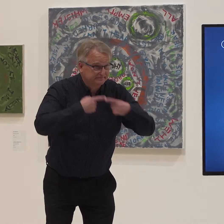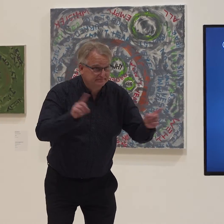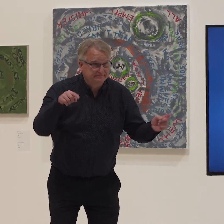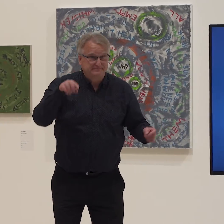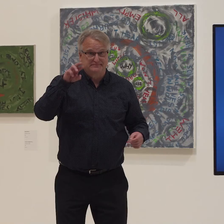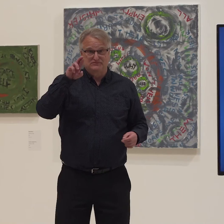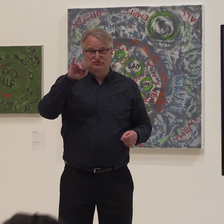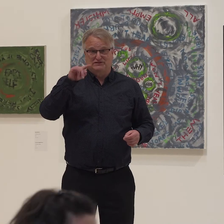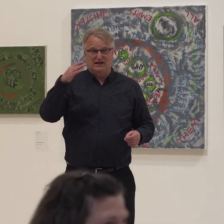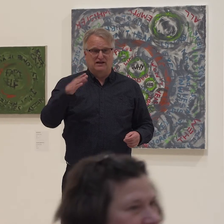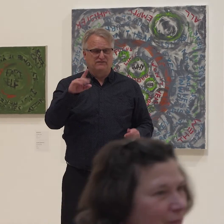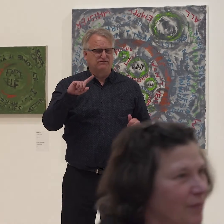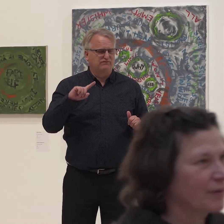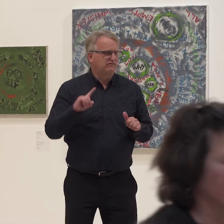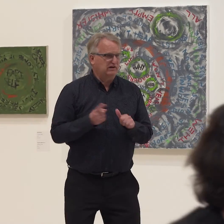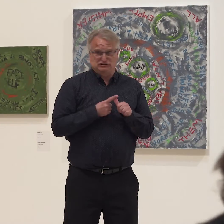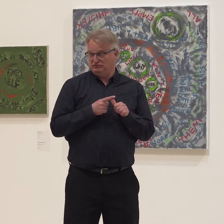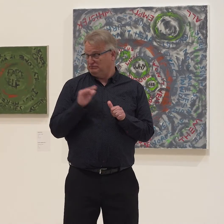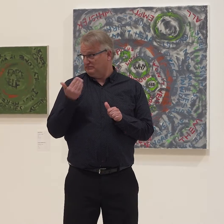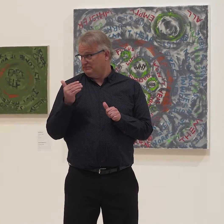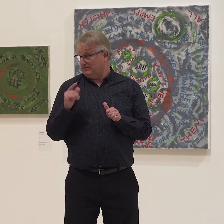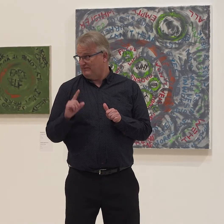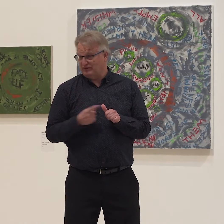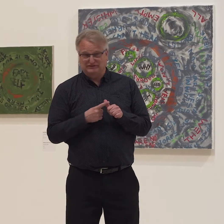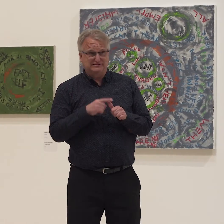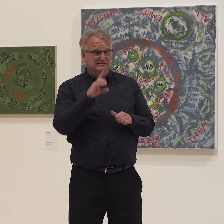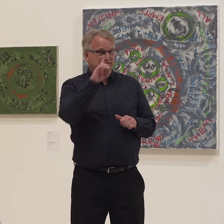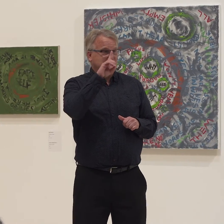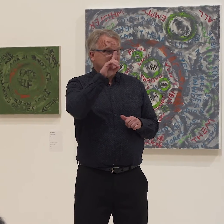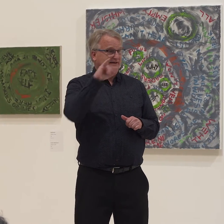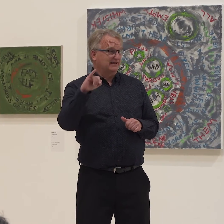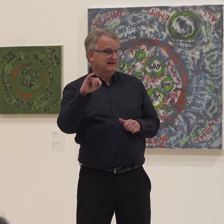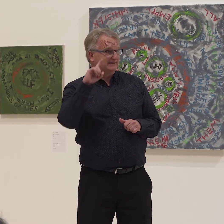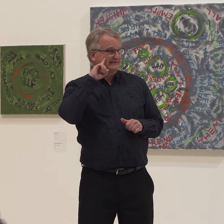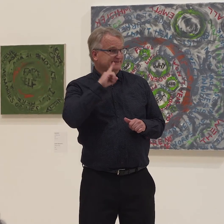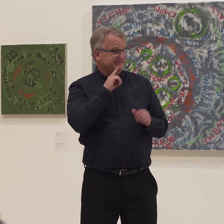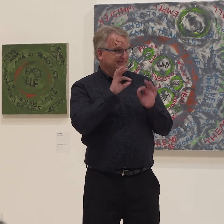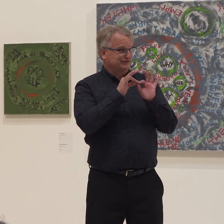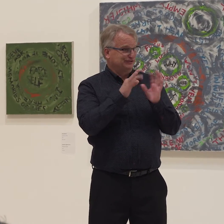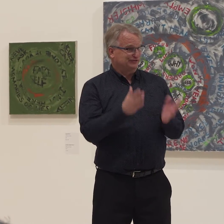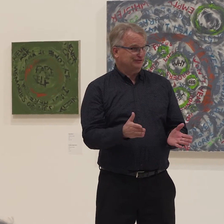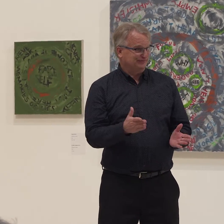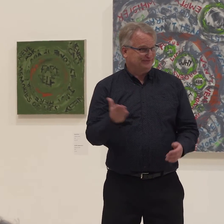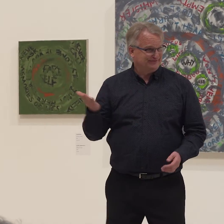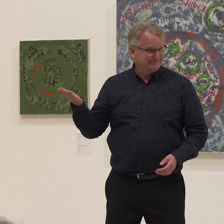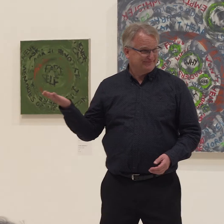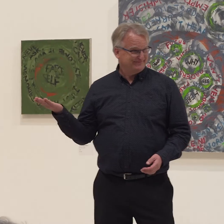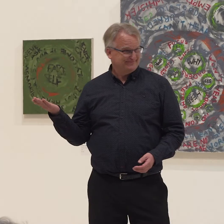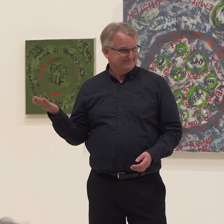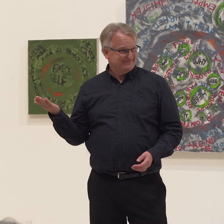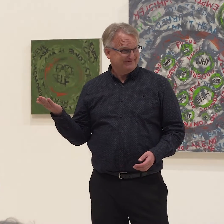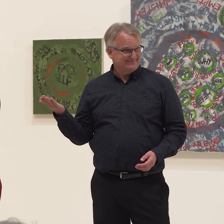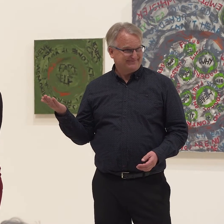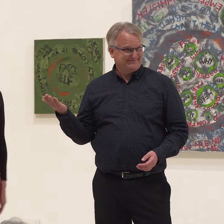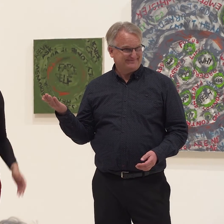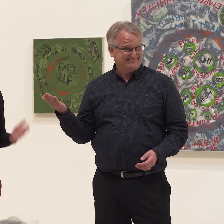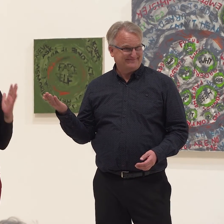OK, I have an exciting announcement. I've got here on stage next to me our first Deaf interpreter as a full-time staff member